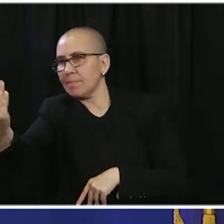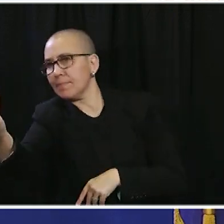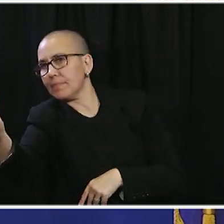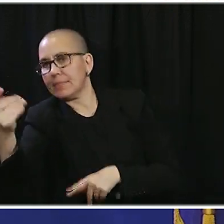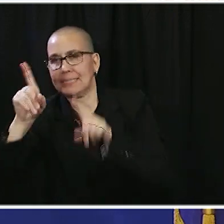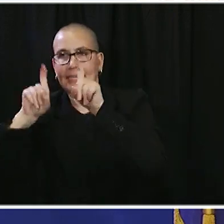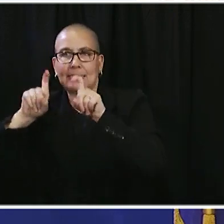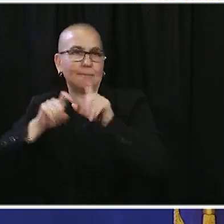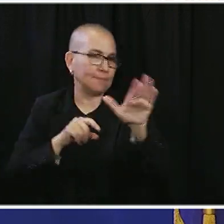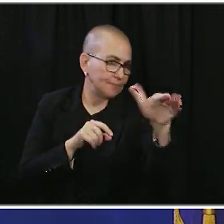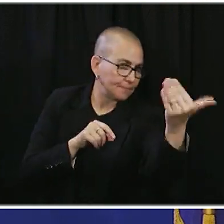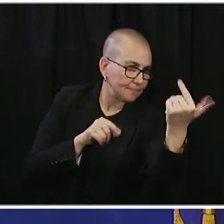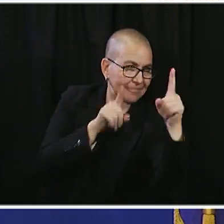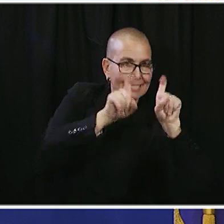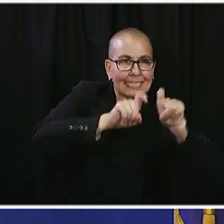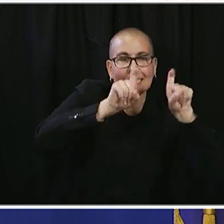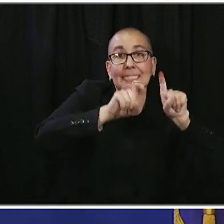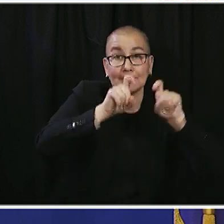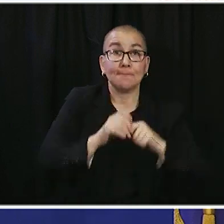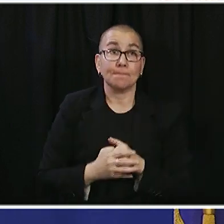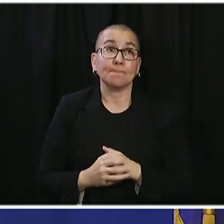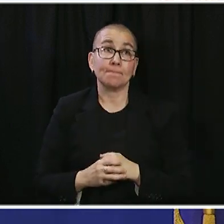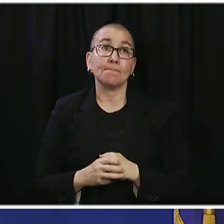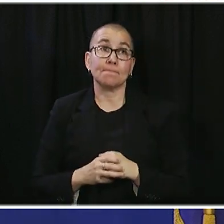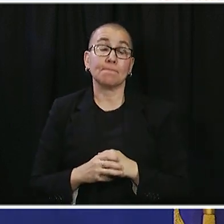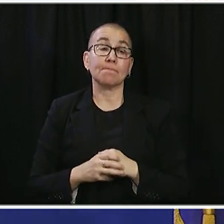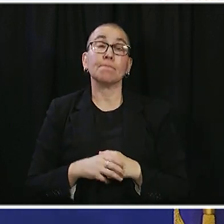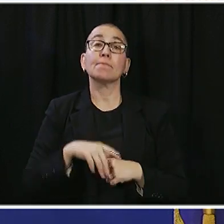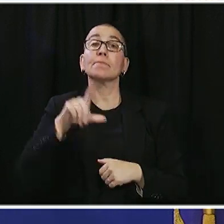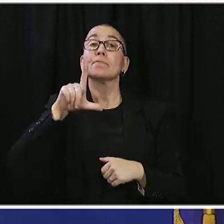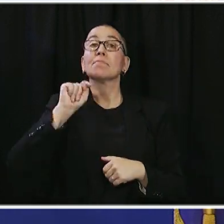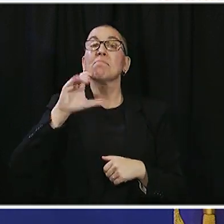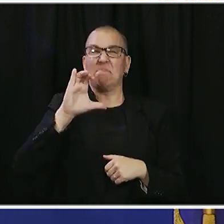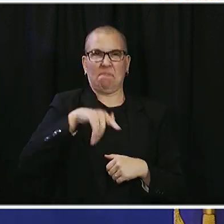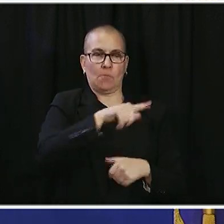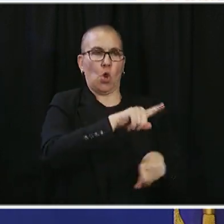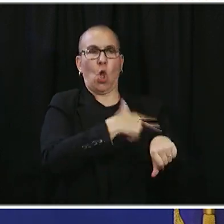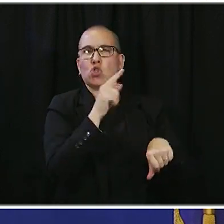SO THAT'S WORK THAT IS BUILDING UP RIGHT NOW. THE LONG-TERM CARE